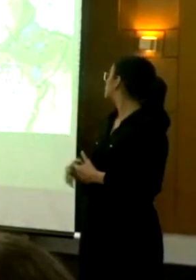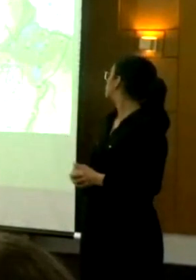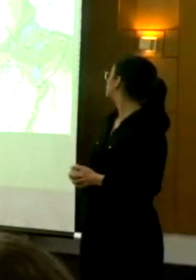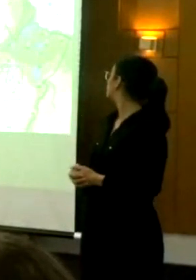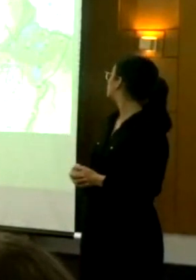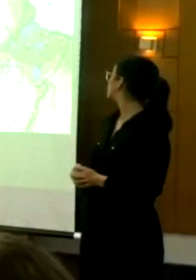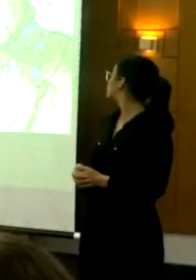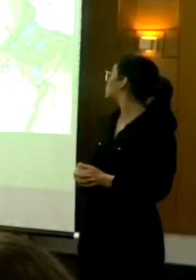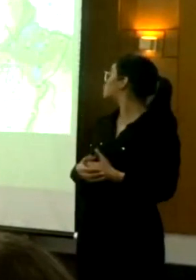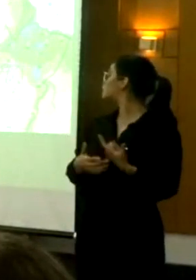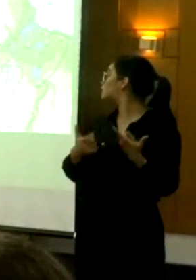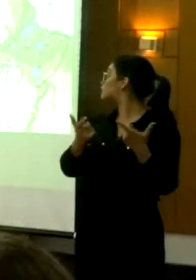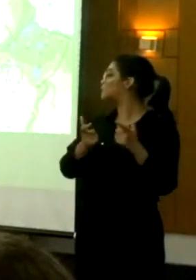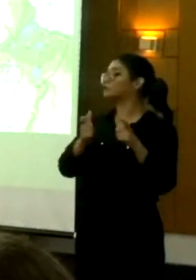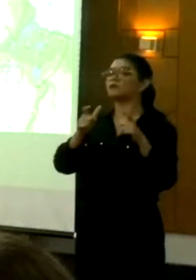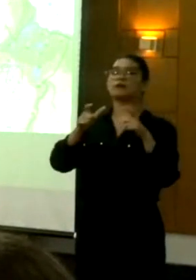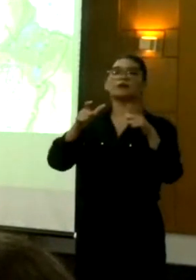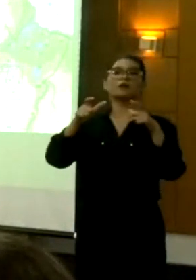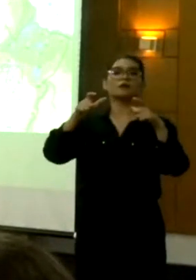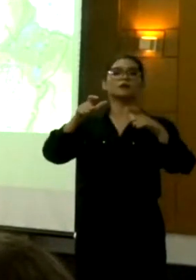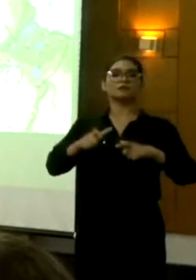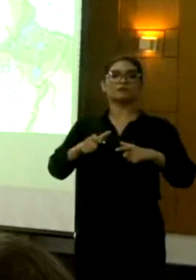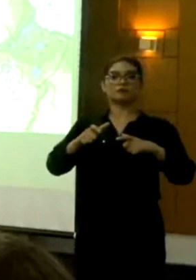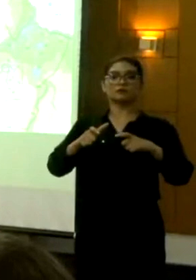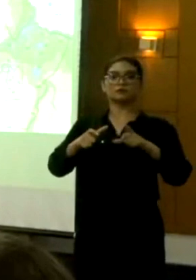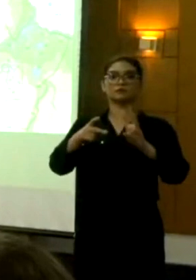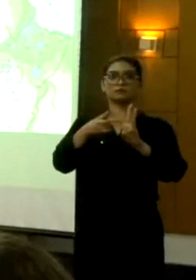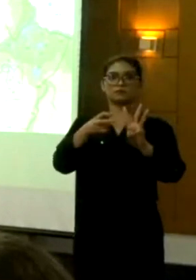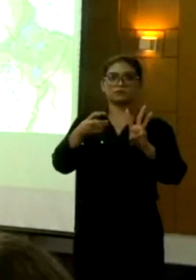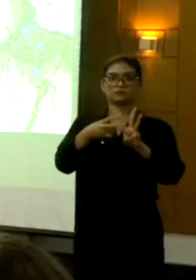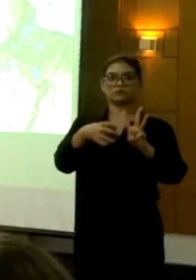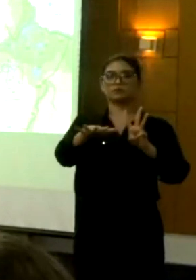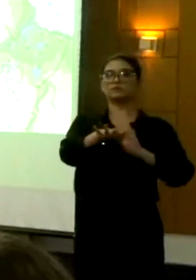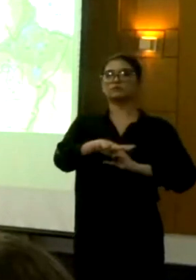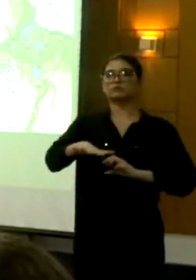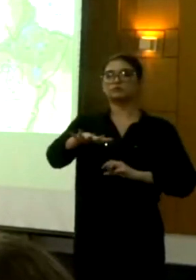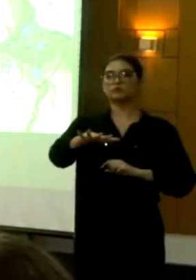the location of the indigenous territories, this one is the rainy regime